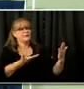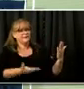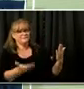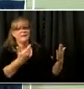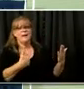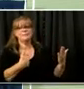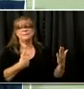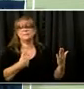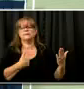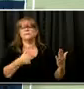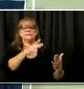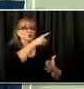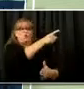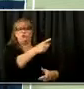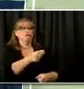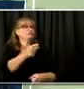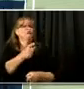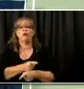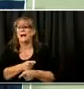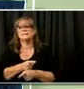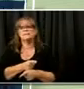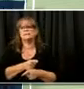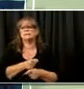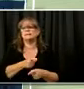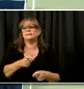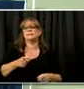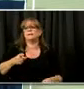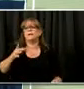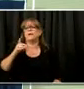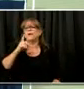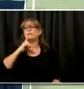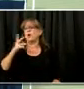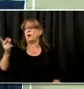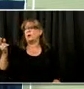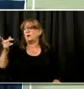echo what the previous speakers have said is that school is critical to the healthy development of